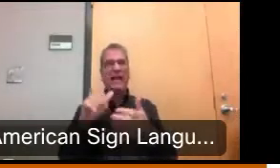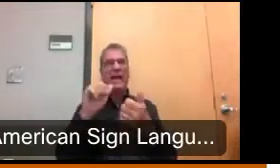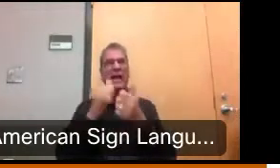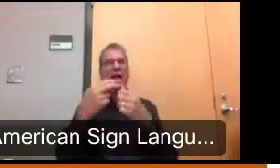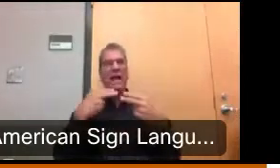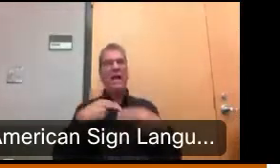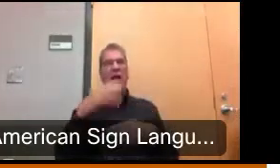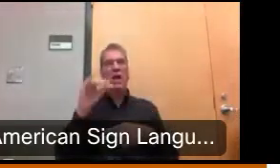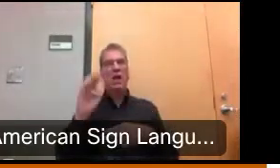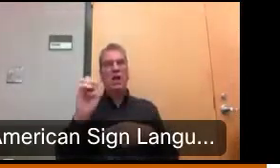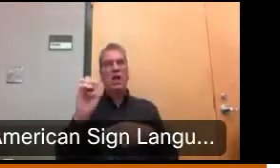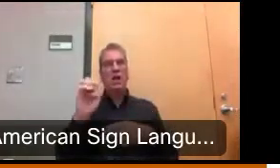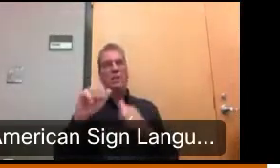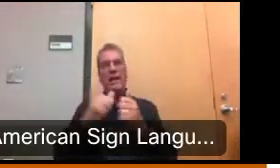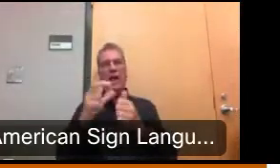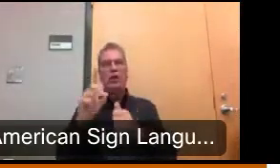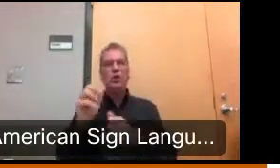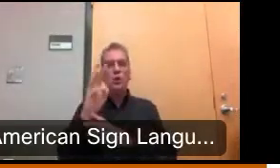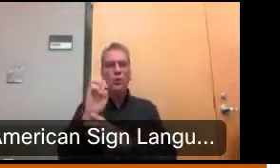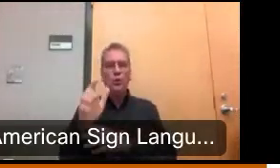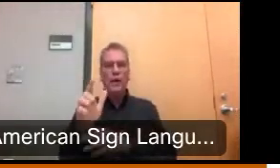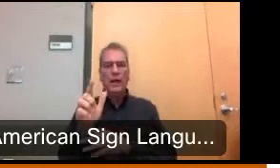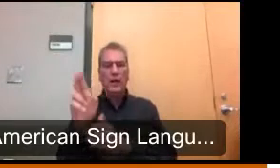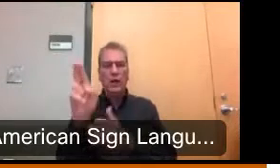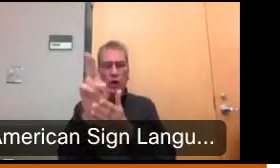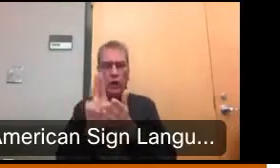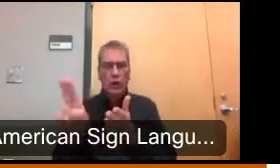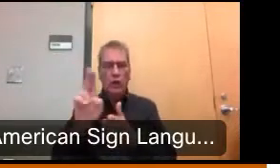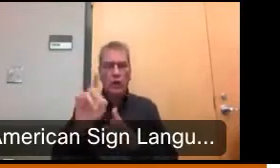And do it? Well, and the university system came to us